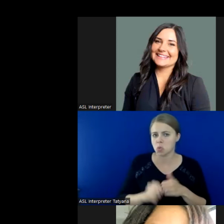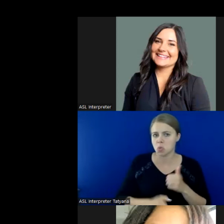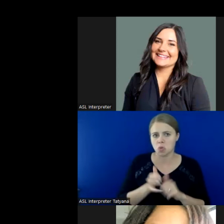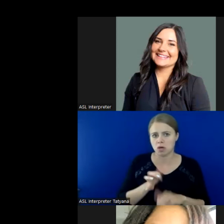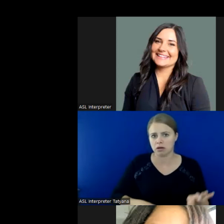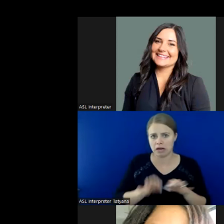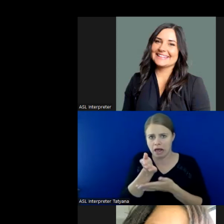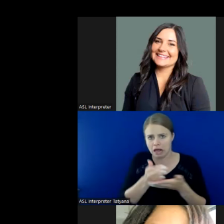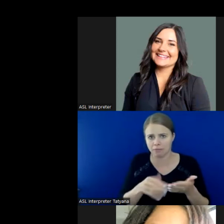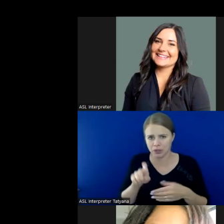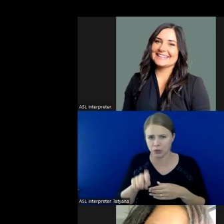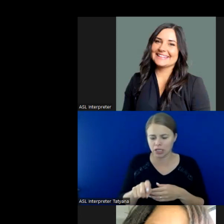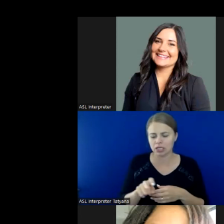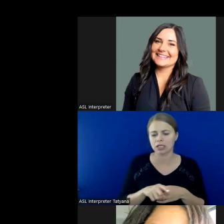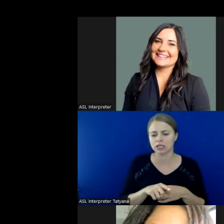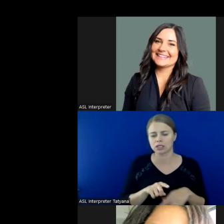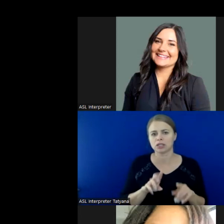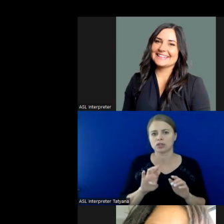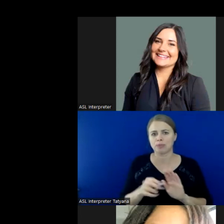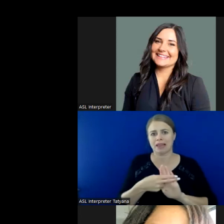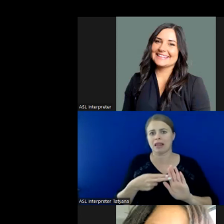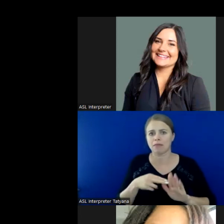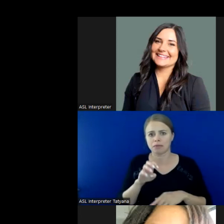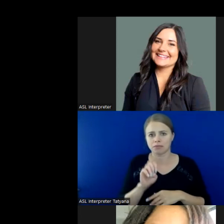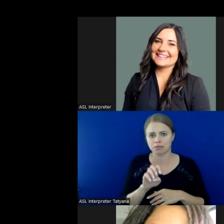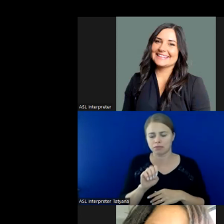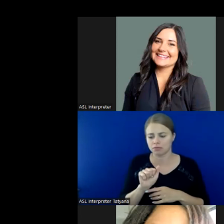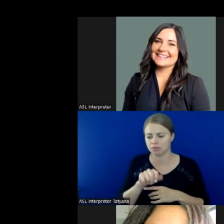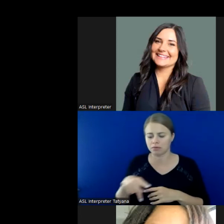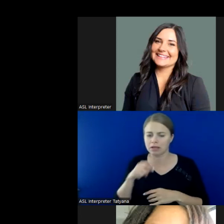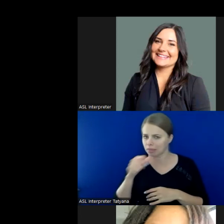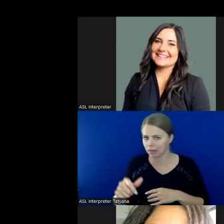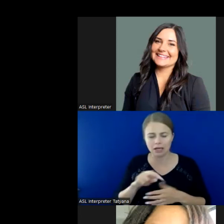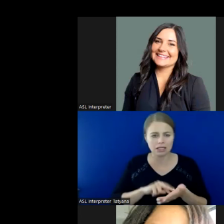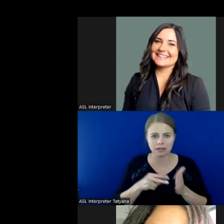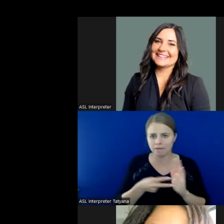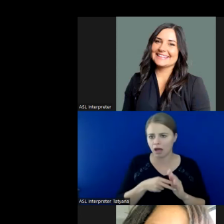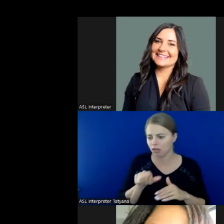to even be considered an EEAAP for did it define an alternate means of access?